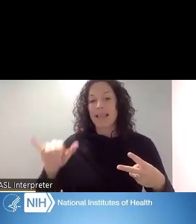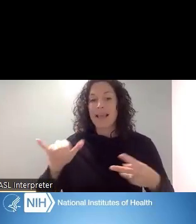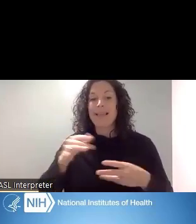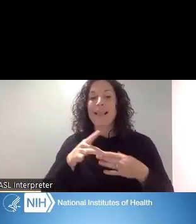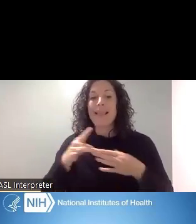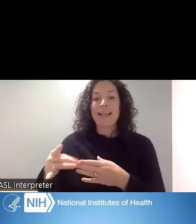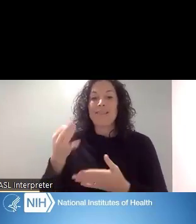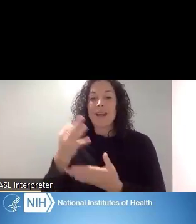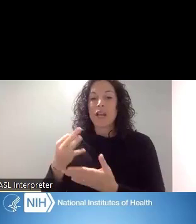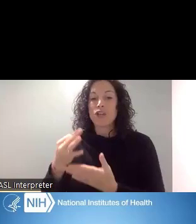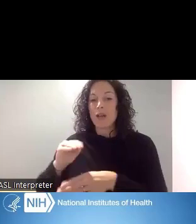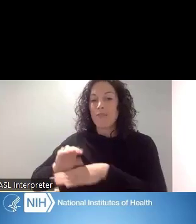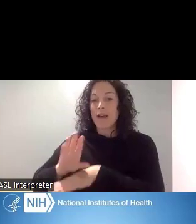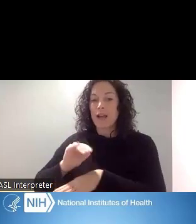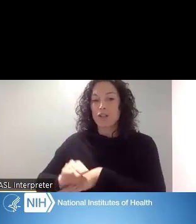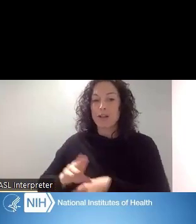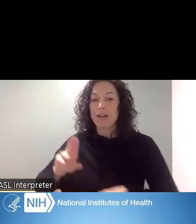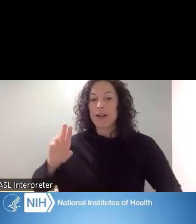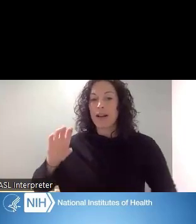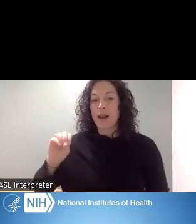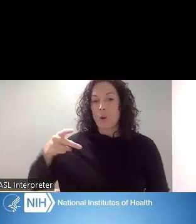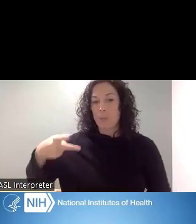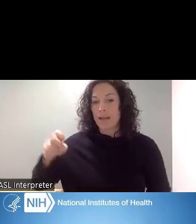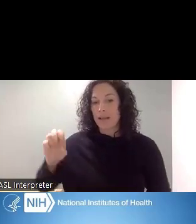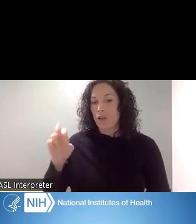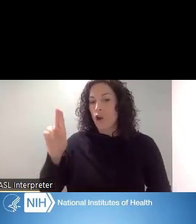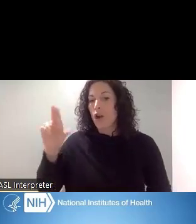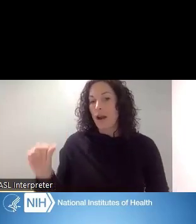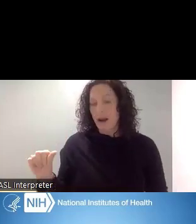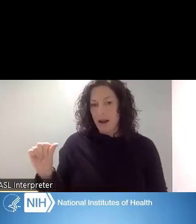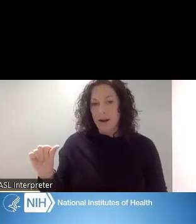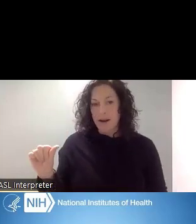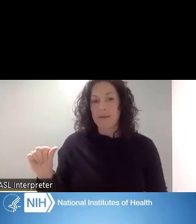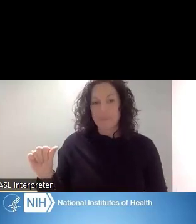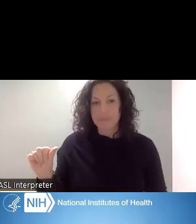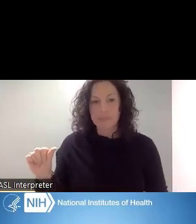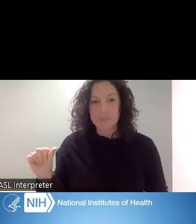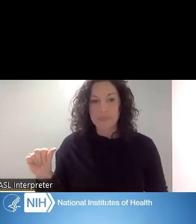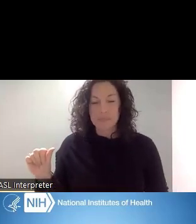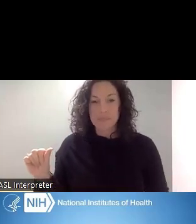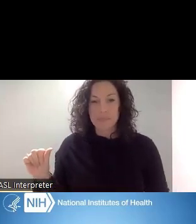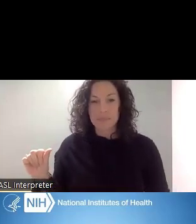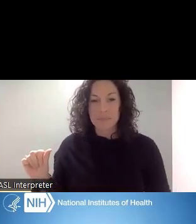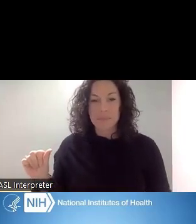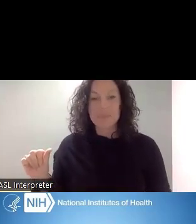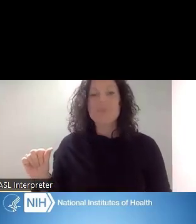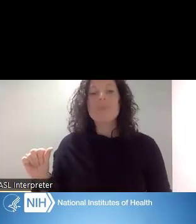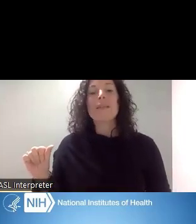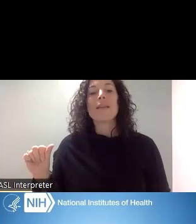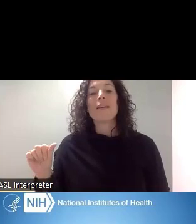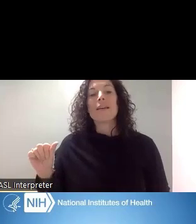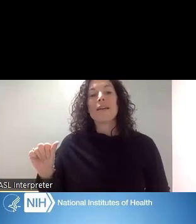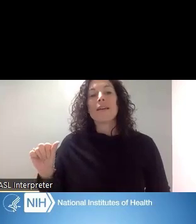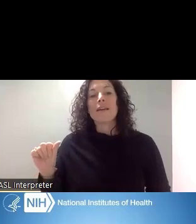in the NIH Office of Policy for Extramural Research Administration, also known as OPERA's FFR